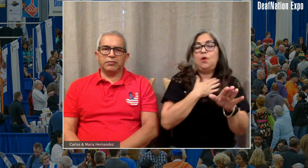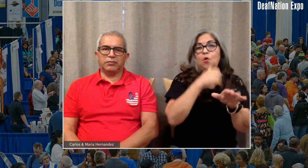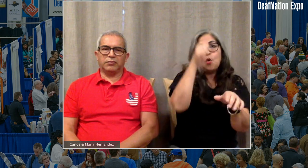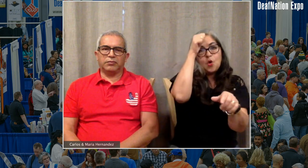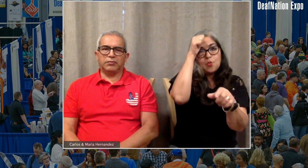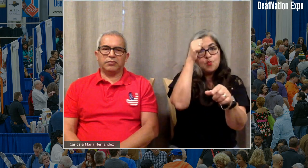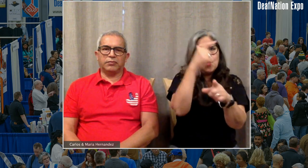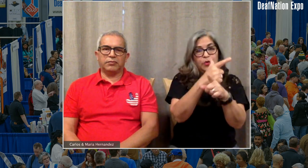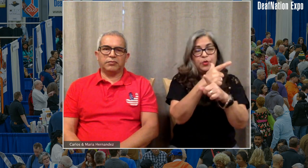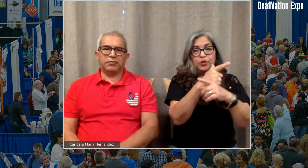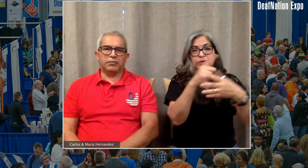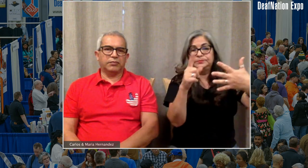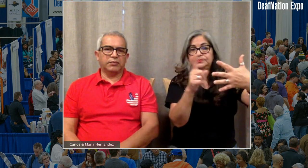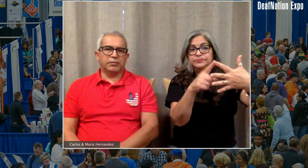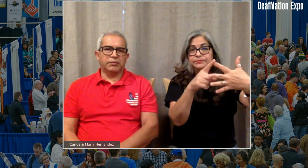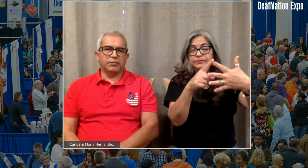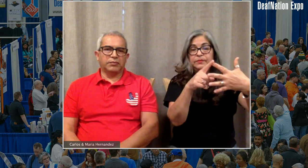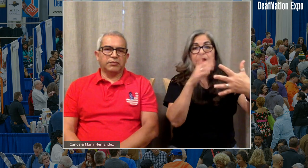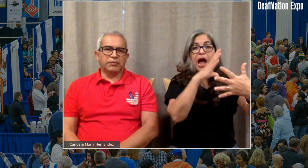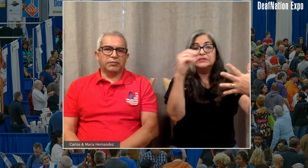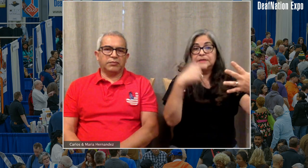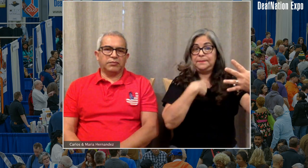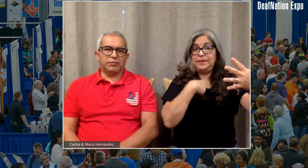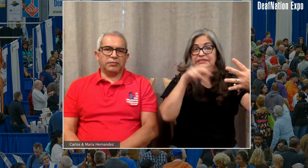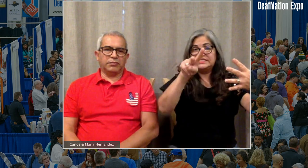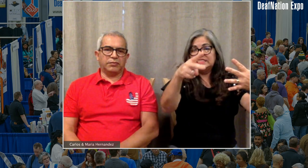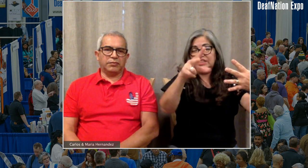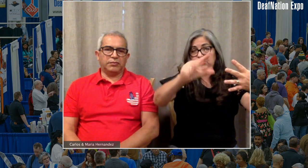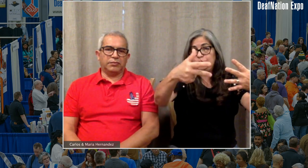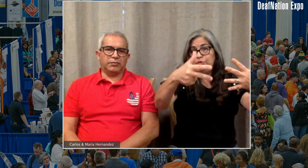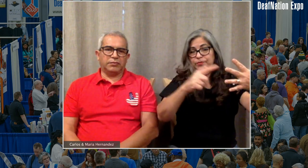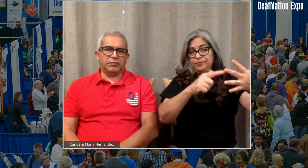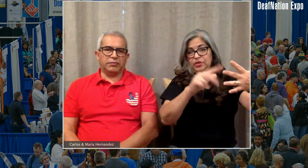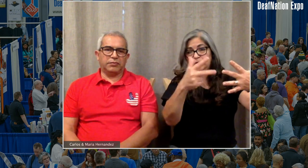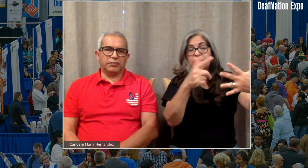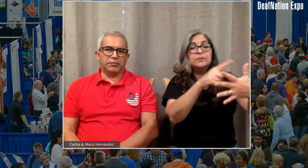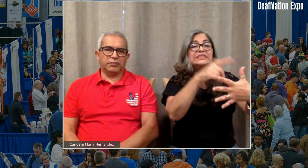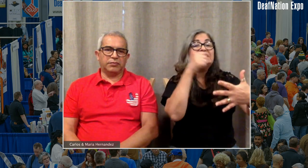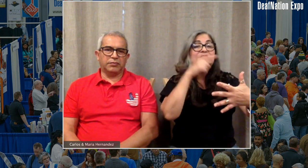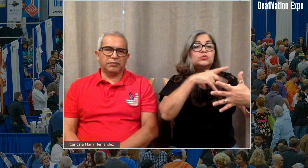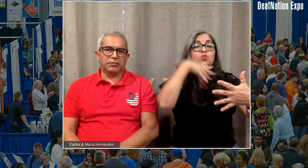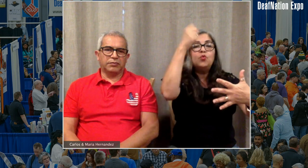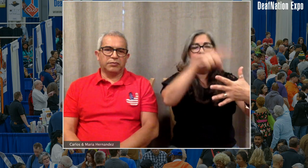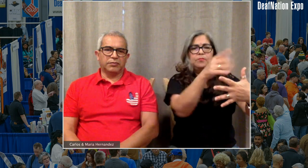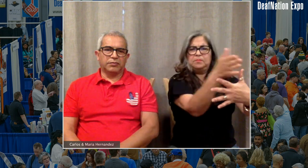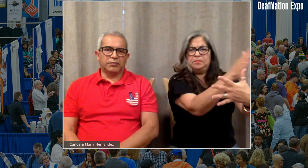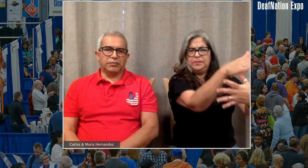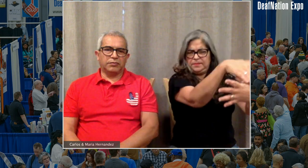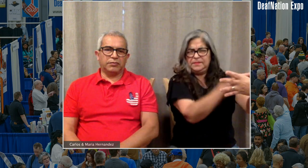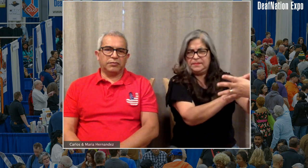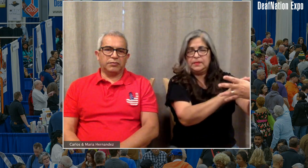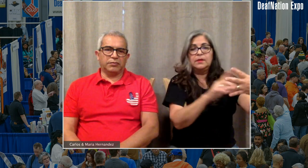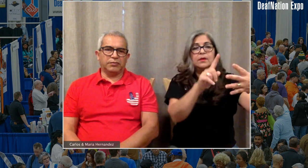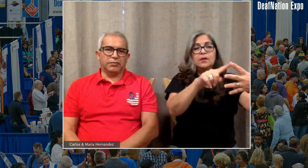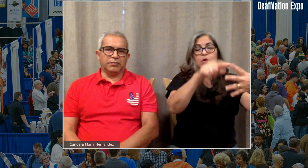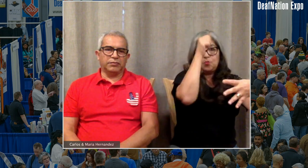My brother, the second and me, the third. The oldest is my sister, ignore that for now.